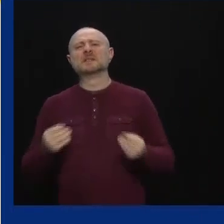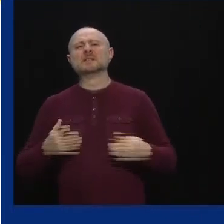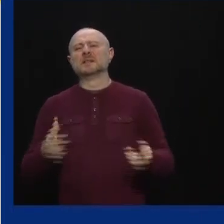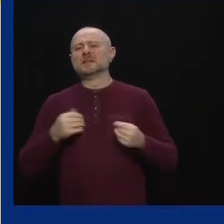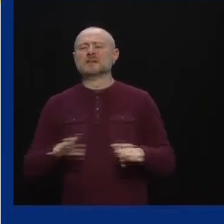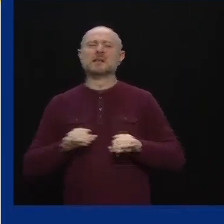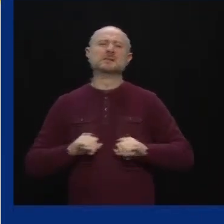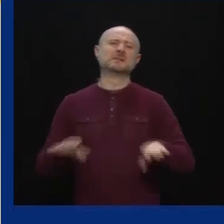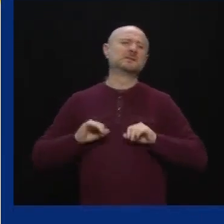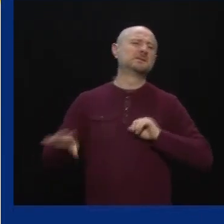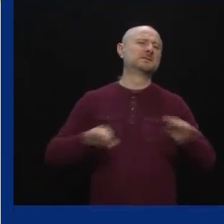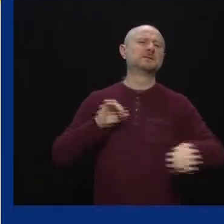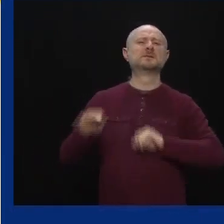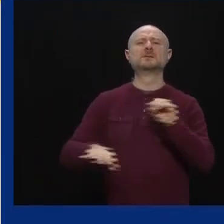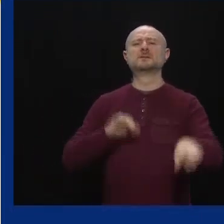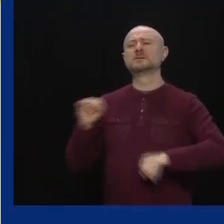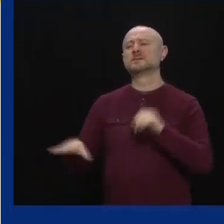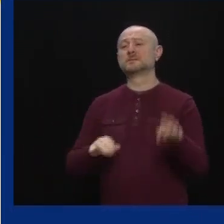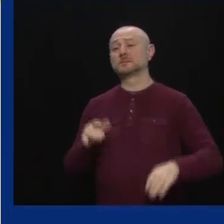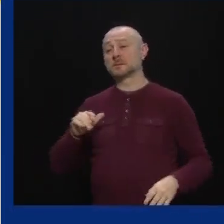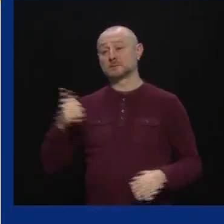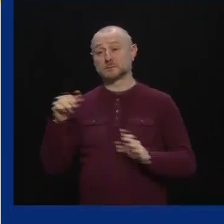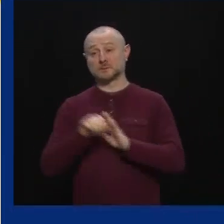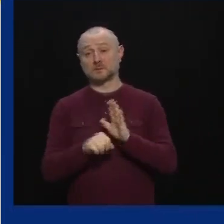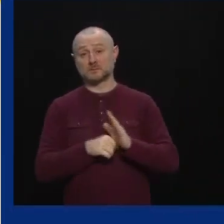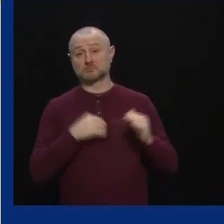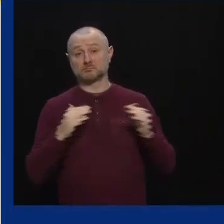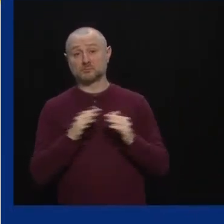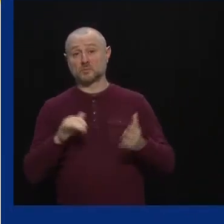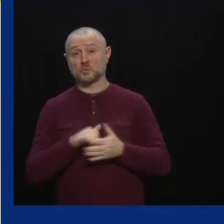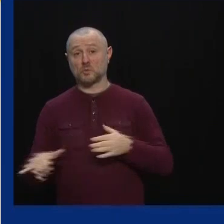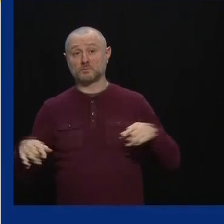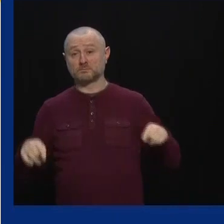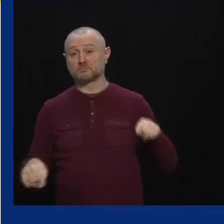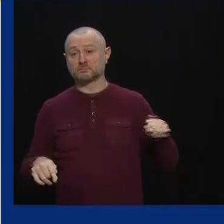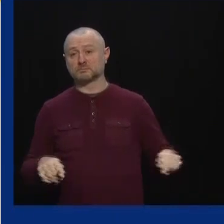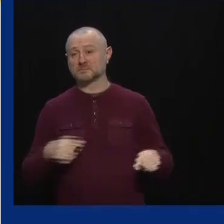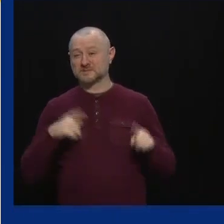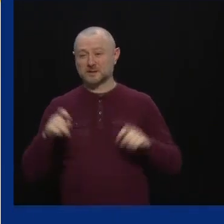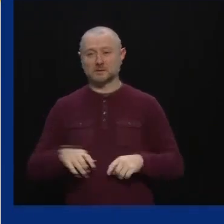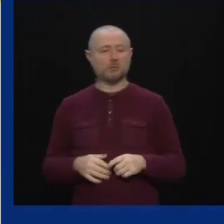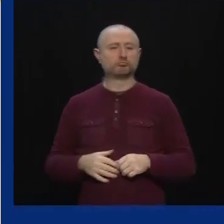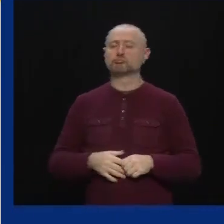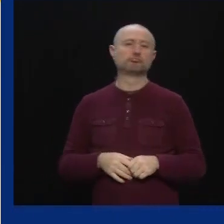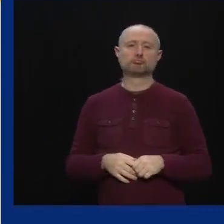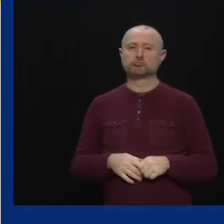INFORMATION ON THAT AS WELL. WE'LL SEE THAT. AND HOW WE KNOW ALL THIS? BECAUSE WE'RE TESTING. WE'RE TESTING, TESTING, TESTING.